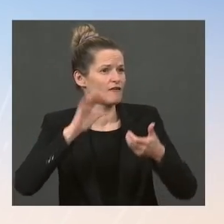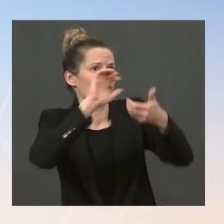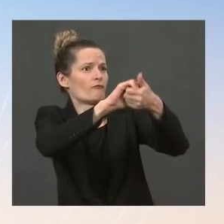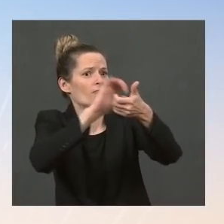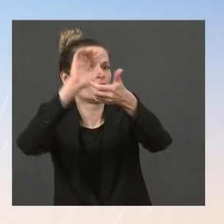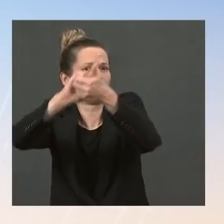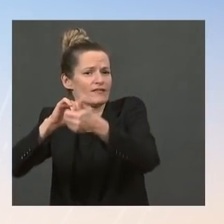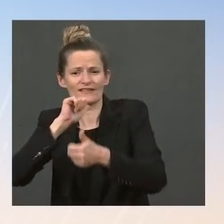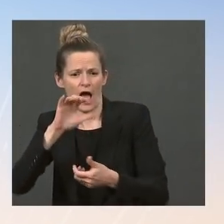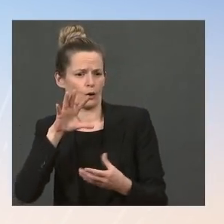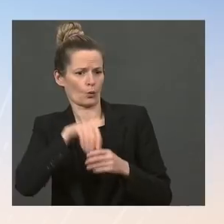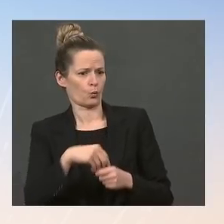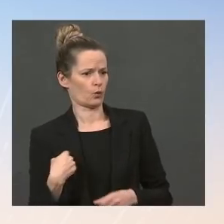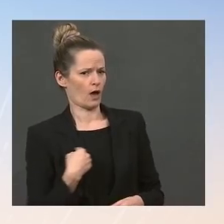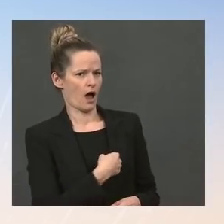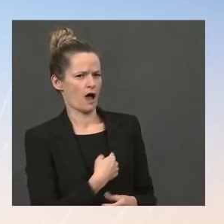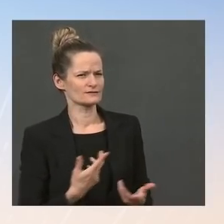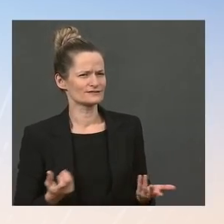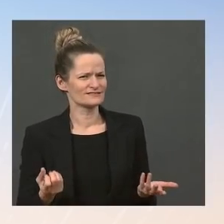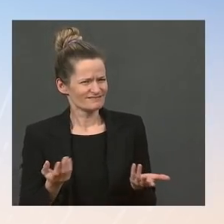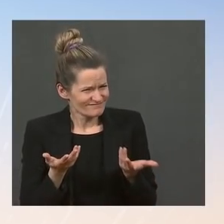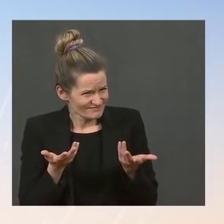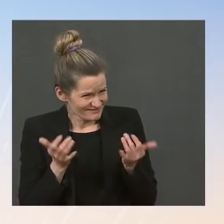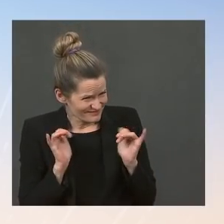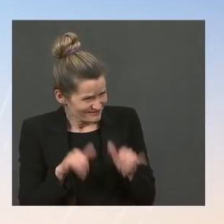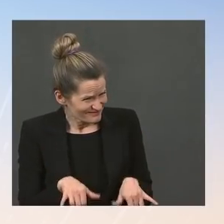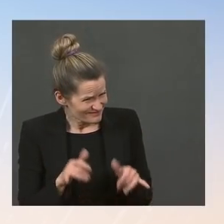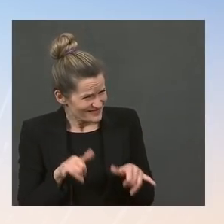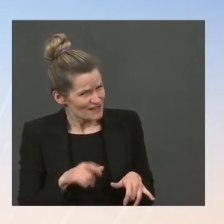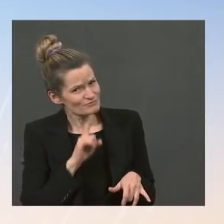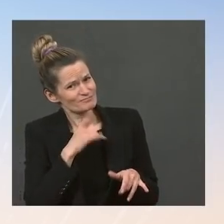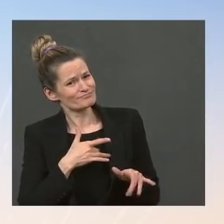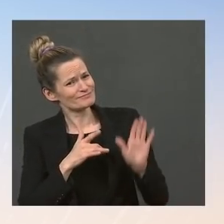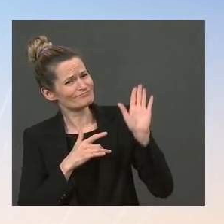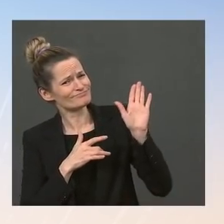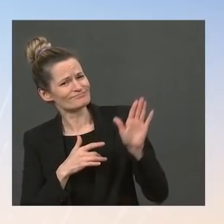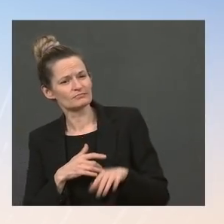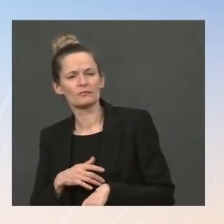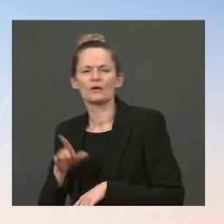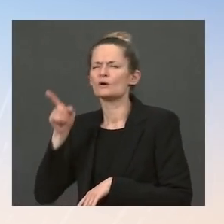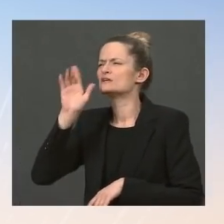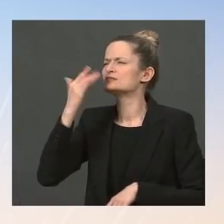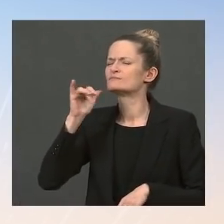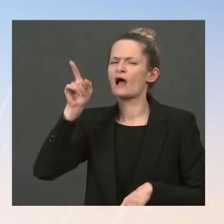The Press: Just to follow on the first question I asked: It sounds like what you were saying is, when I asked if the -- why did the U.S. didn't inform